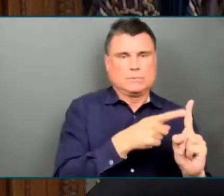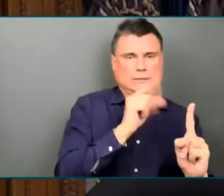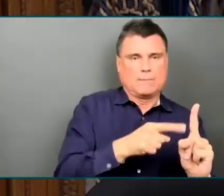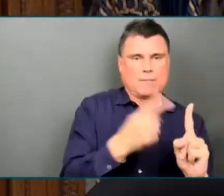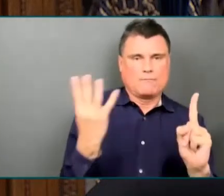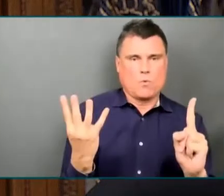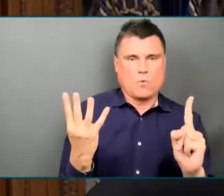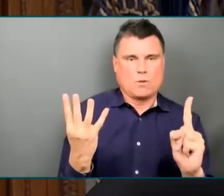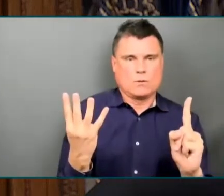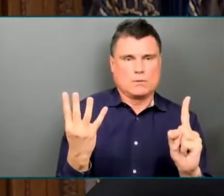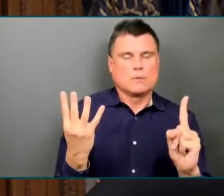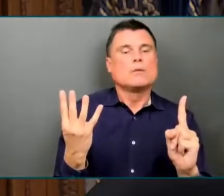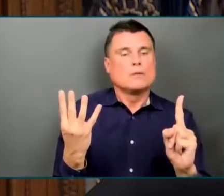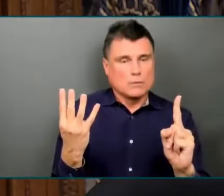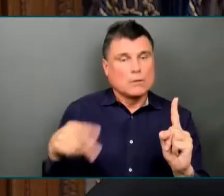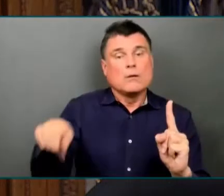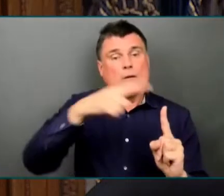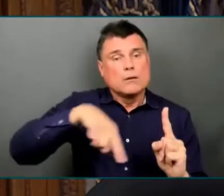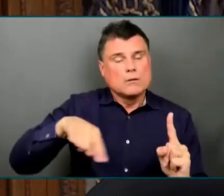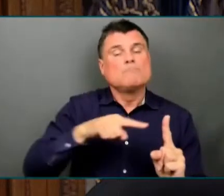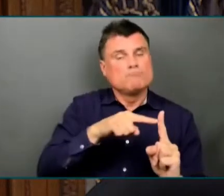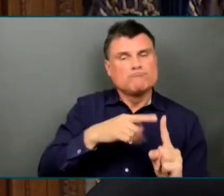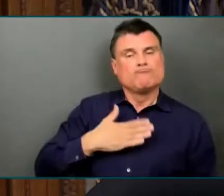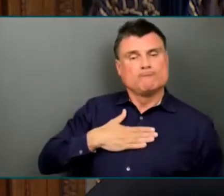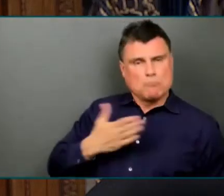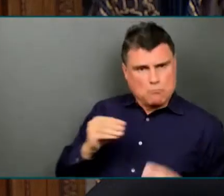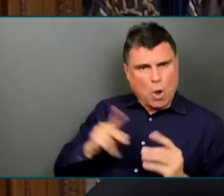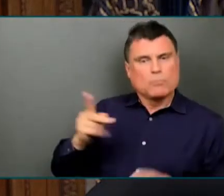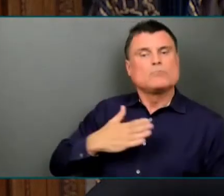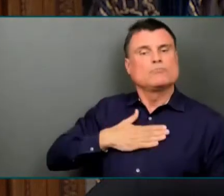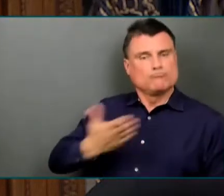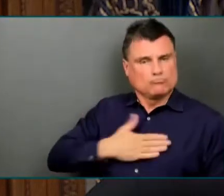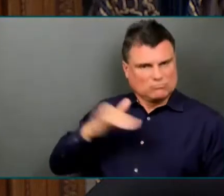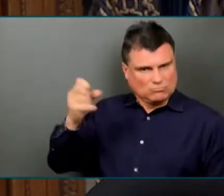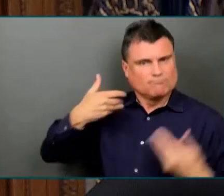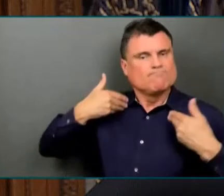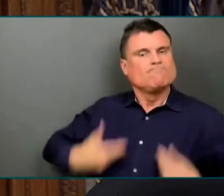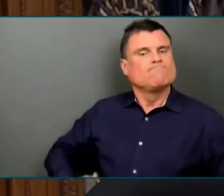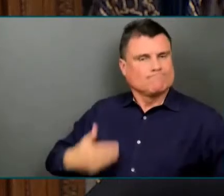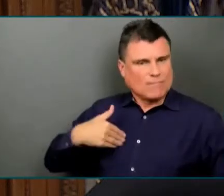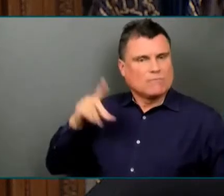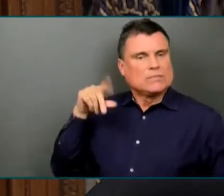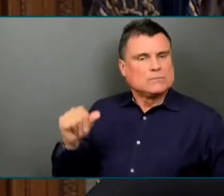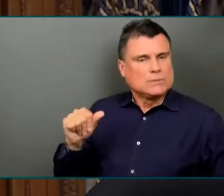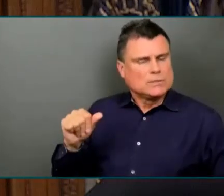but beyond that, we know that, as our population ages, the prevalence of disability will increase.